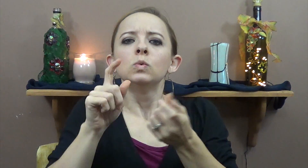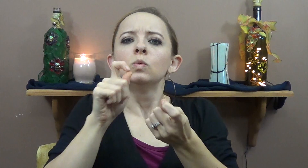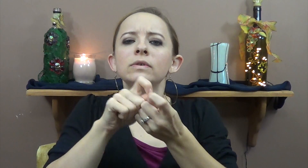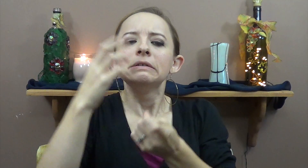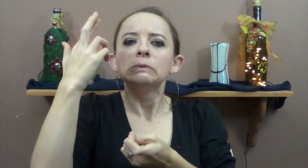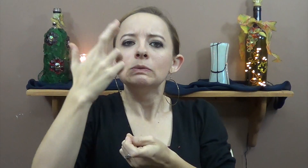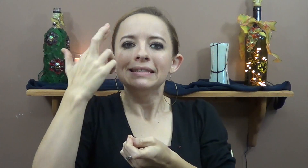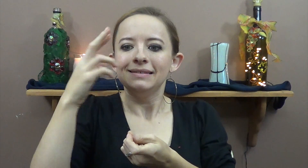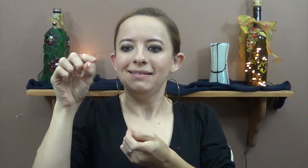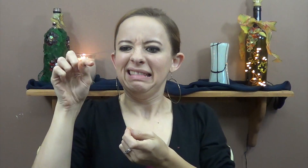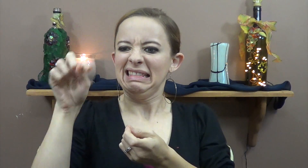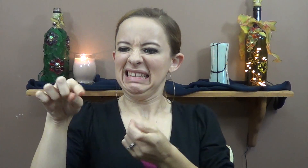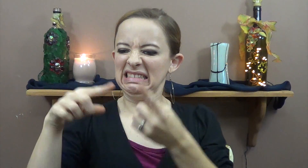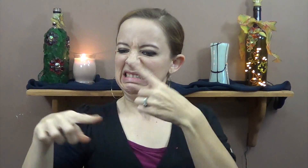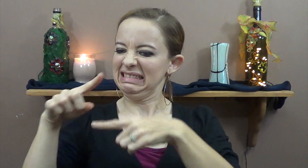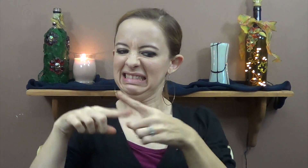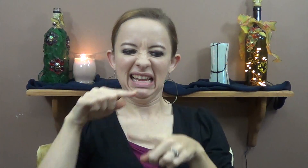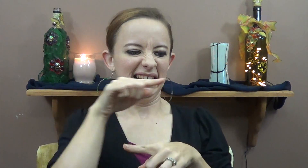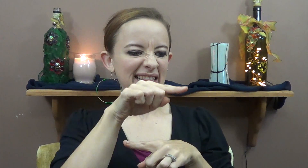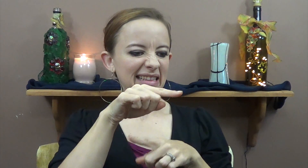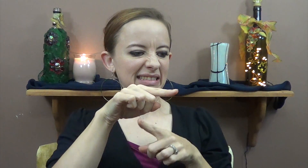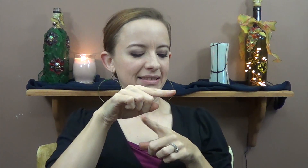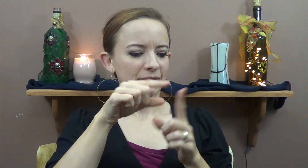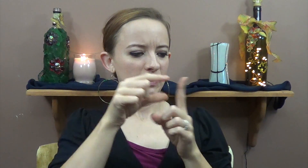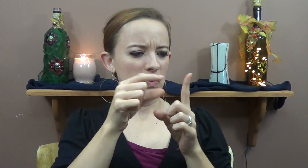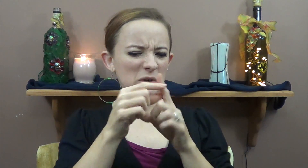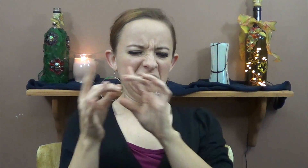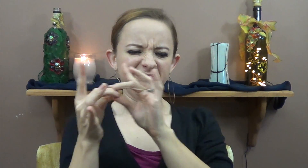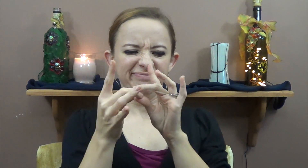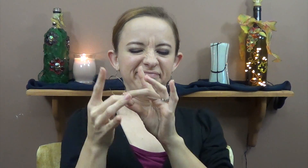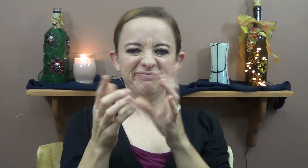connection between them. There's no specific reason why this sign